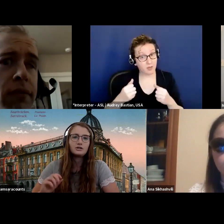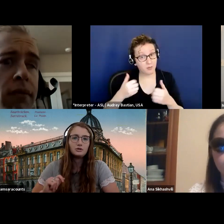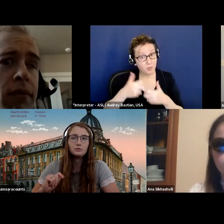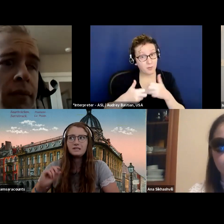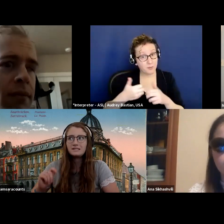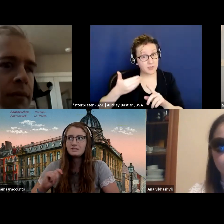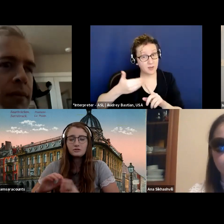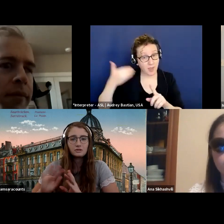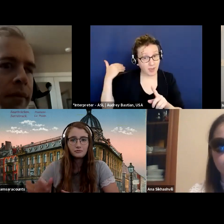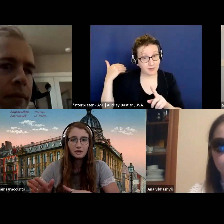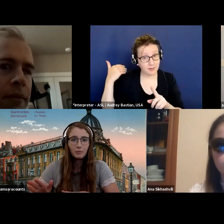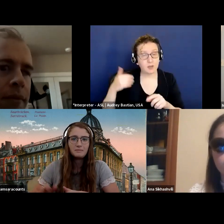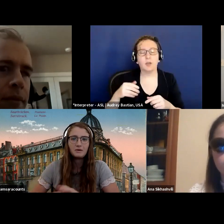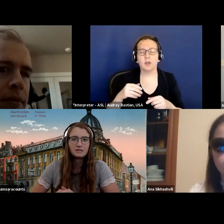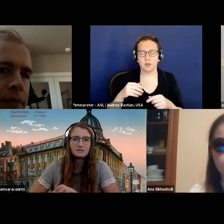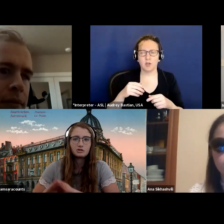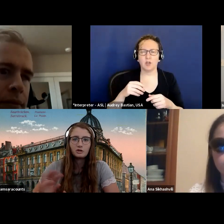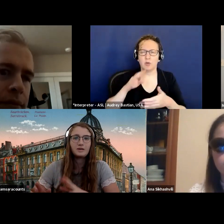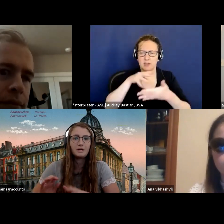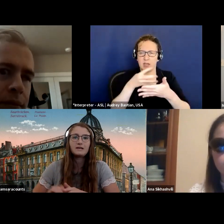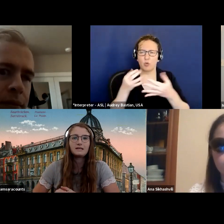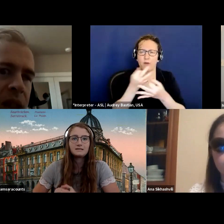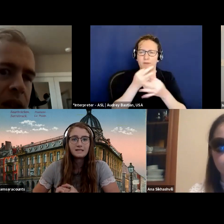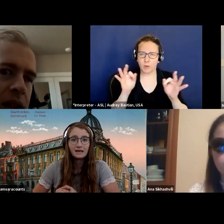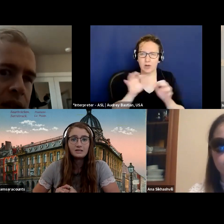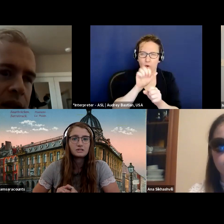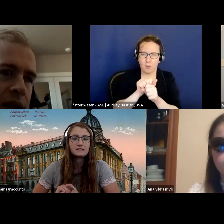you get to schedule a free appointment with this German American psychiatrist.